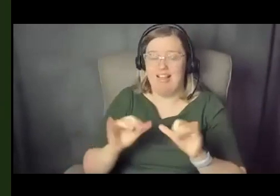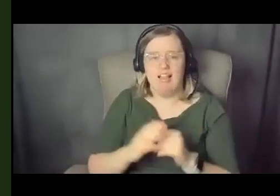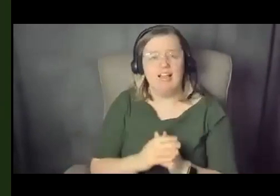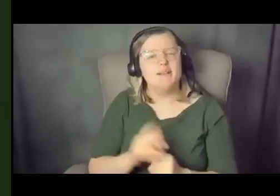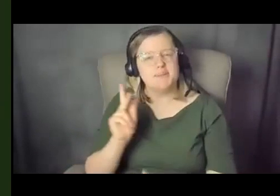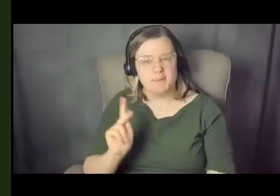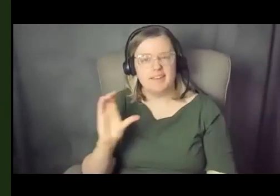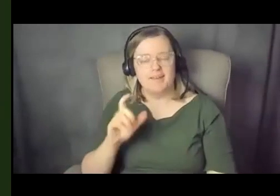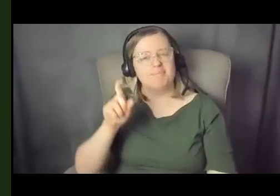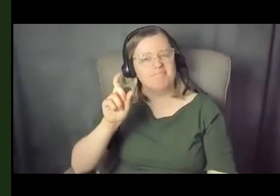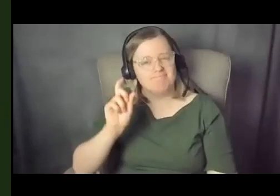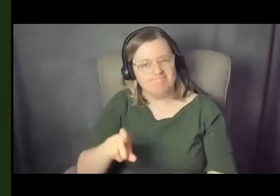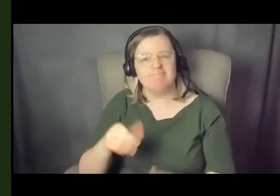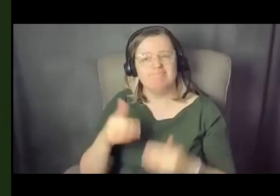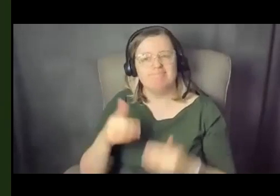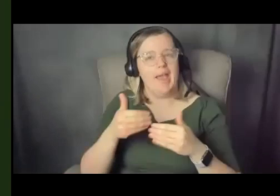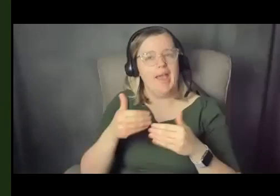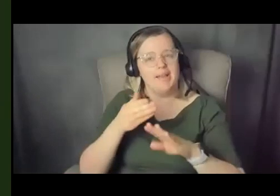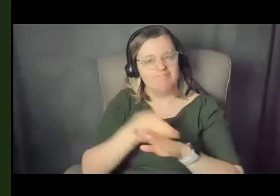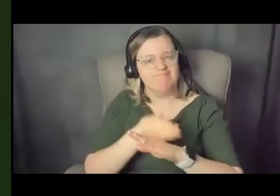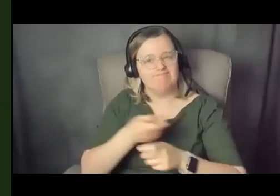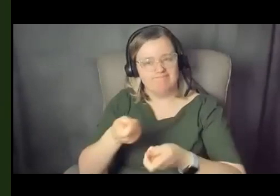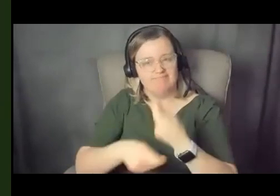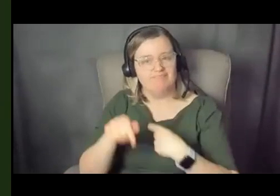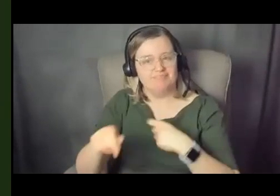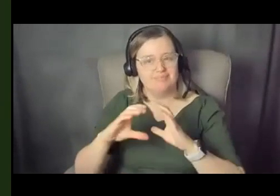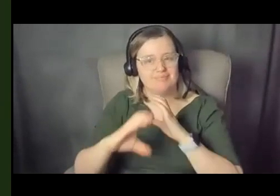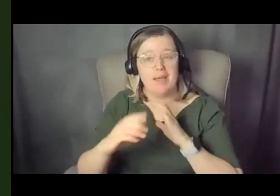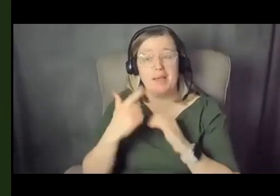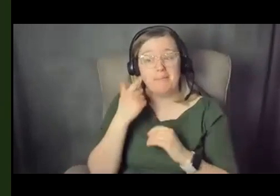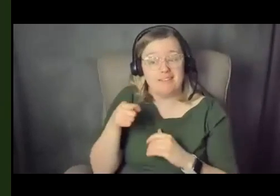have enough capacity to support this growing into the future.